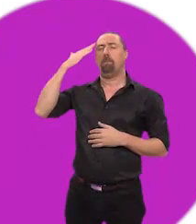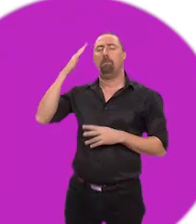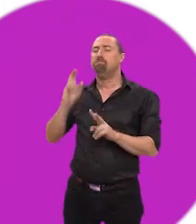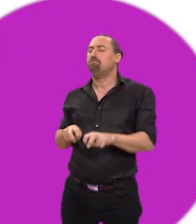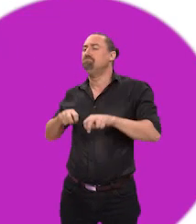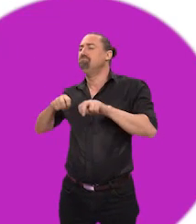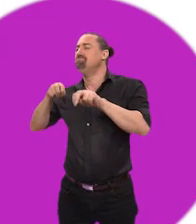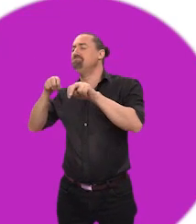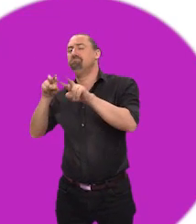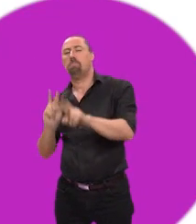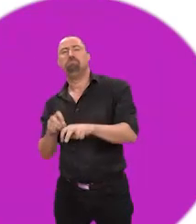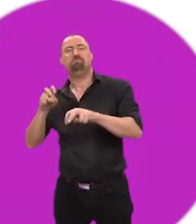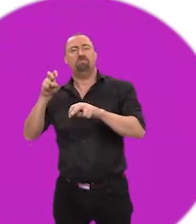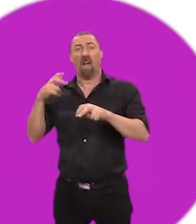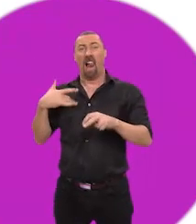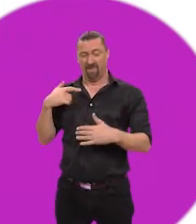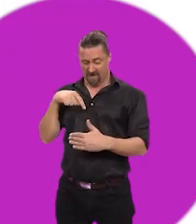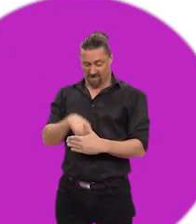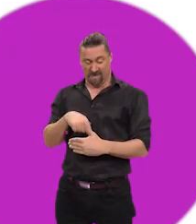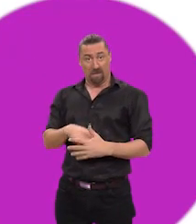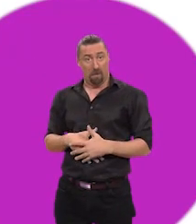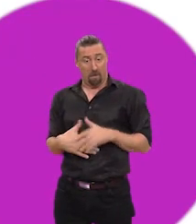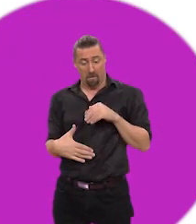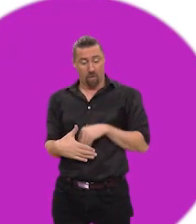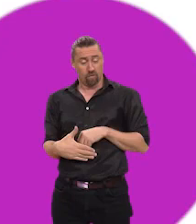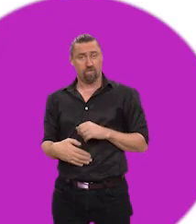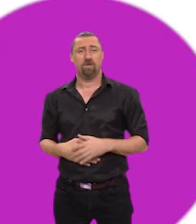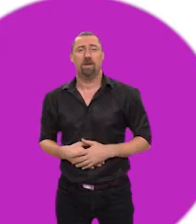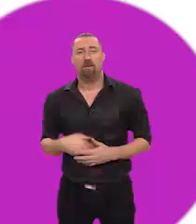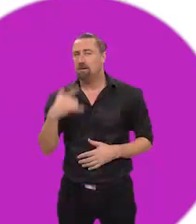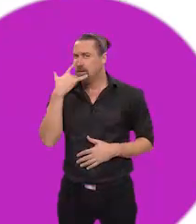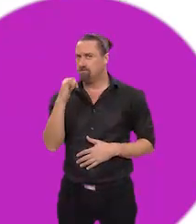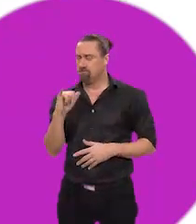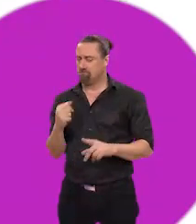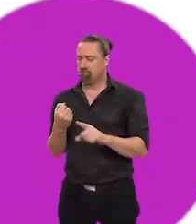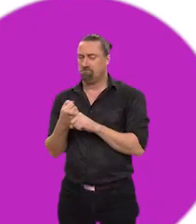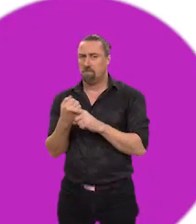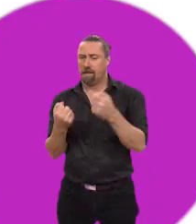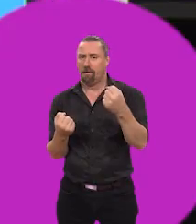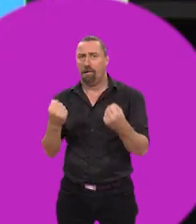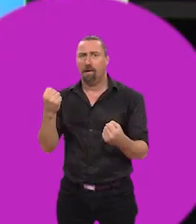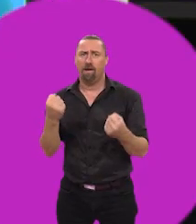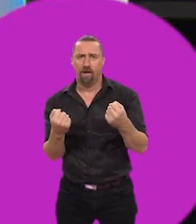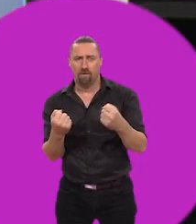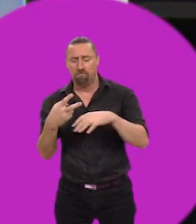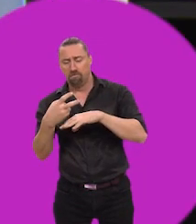about in the bush. When she was hit by a car Lucky stayed hidden